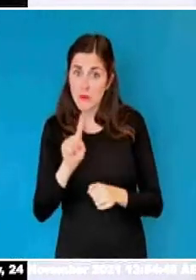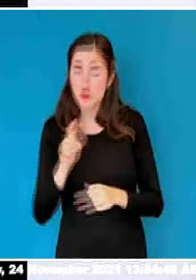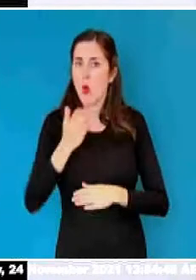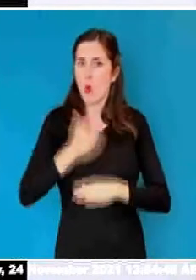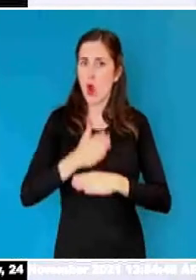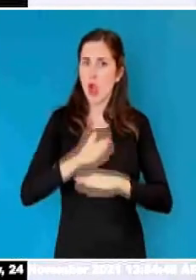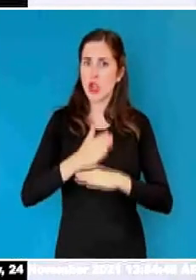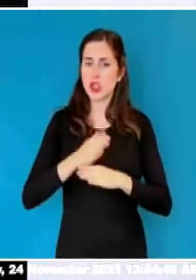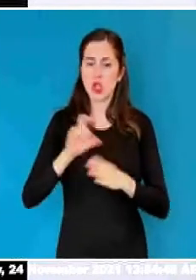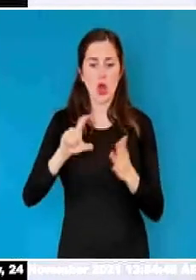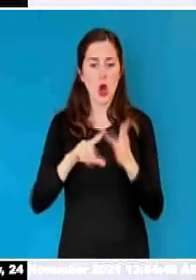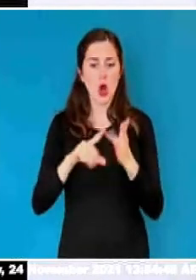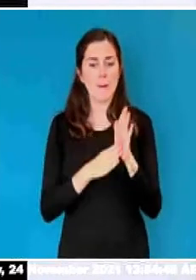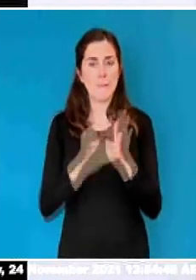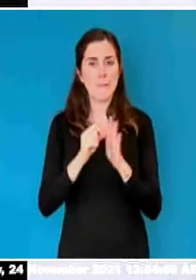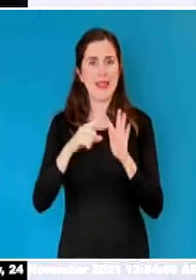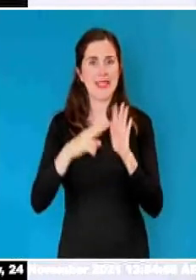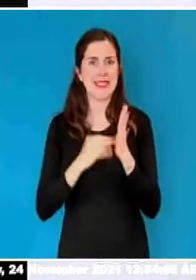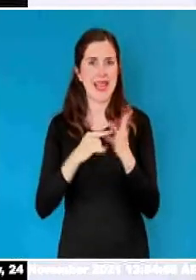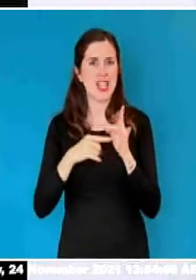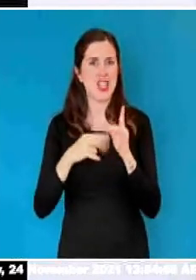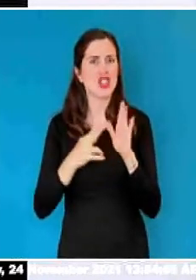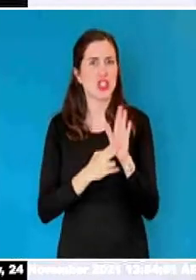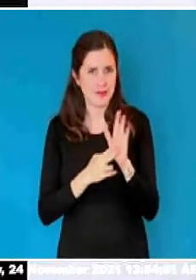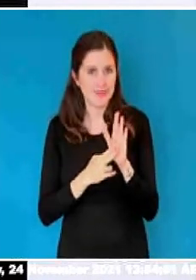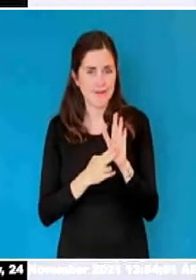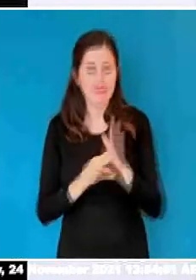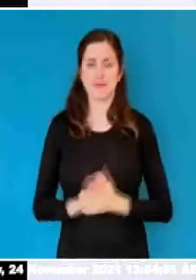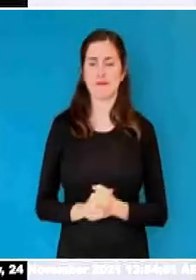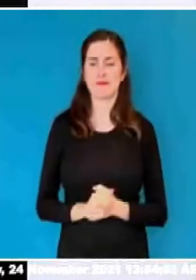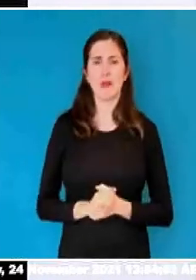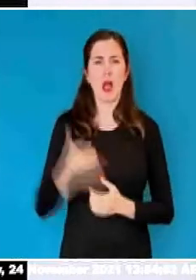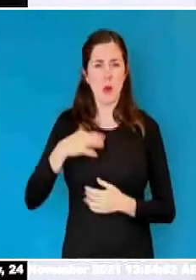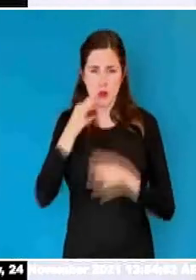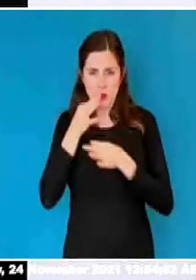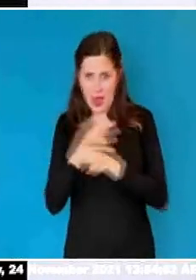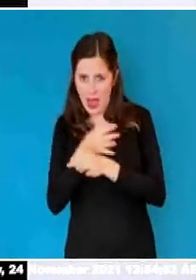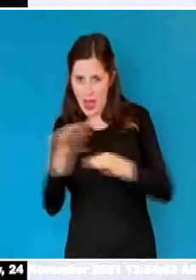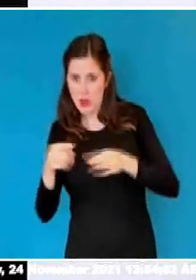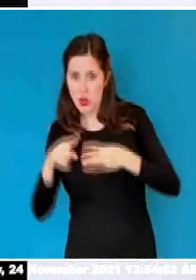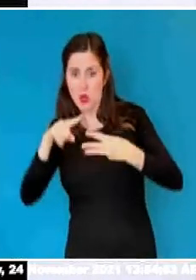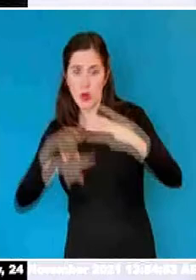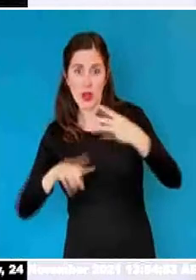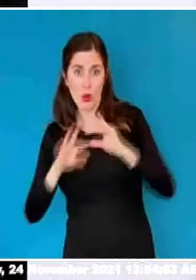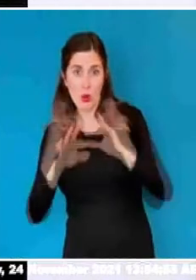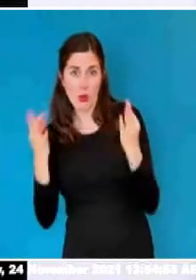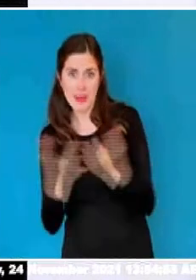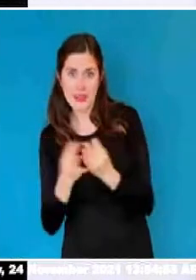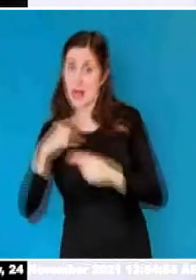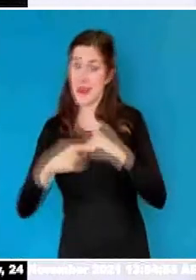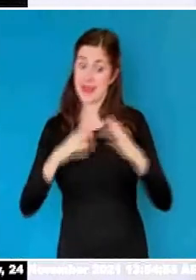The question for this panel is, if these two areas, work health and safety, and the